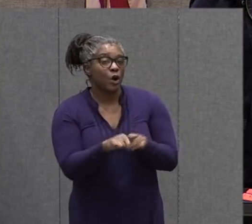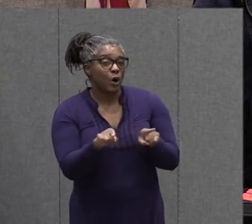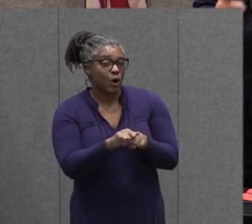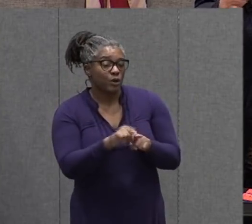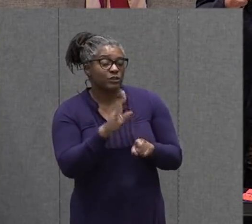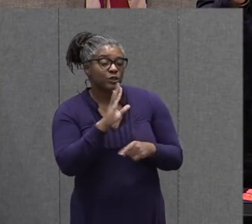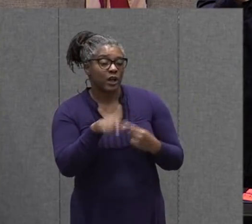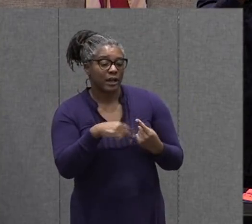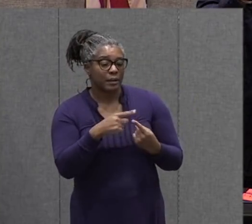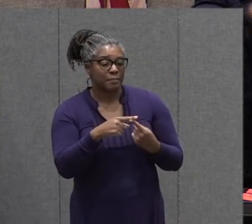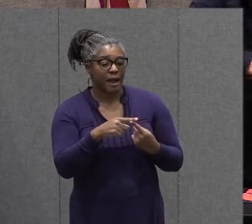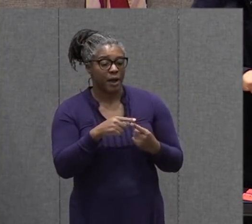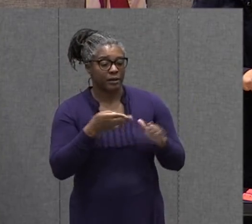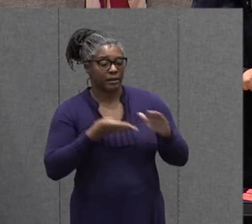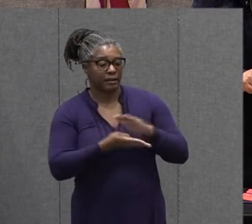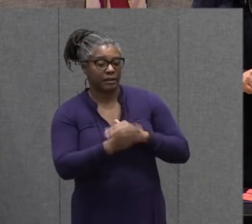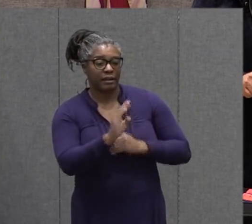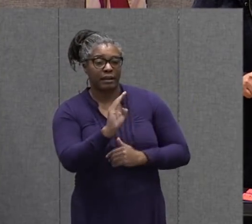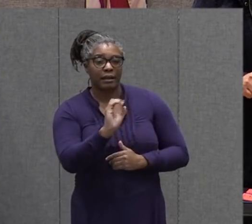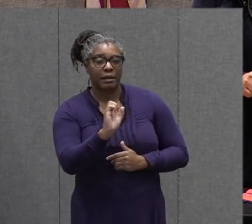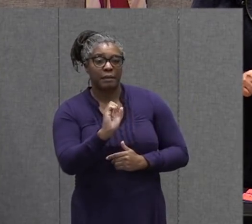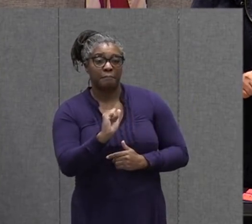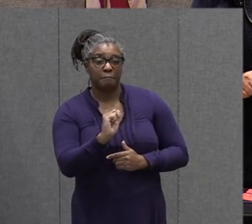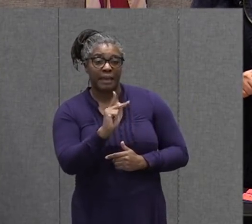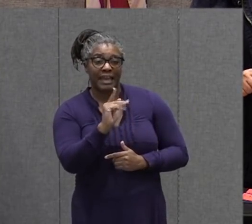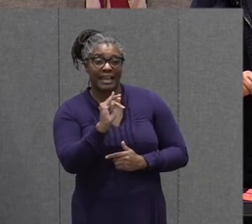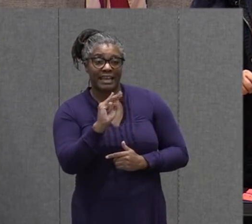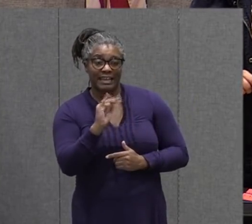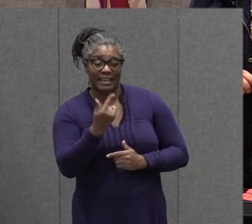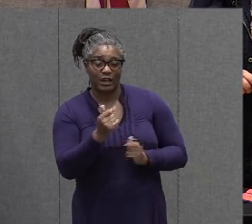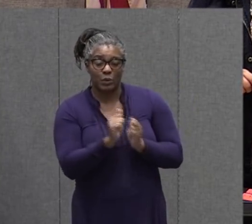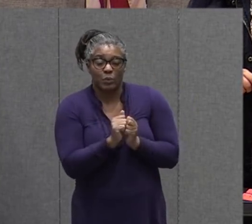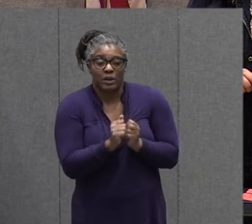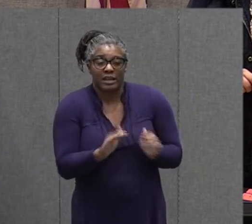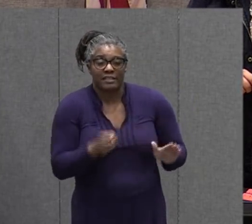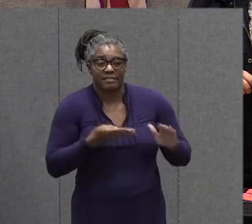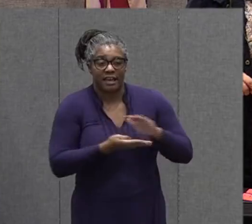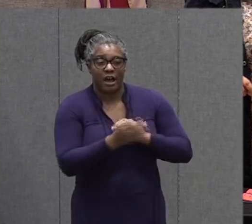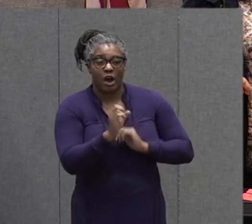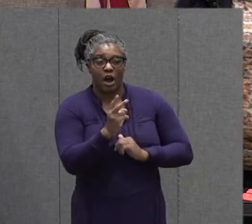And getting Mr. R to love poems and poetry. [Miss Martindale] You know, [Miss Garcia] And be nicer.